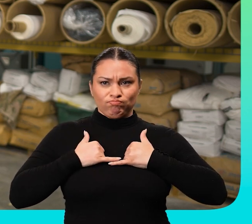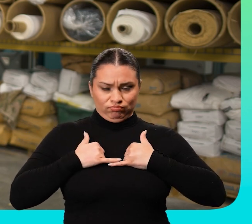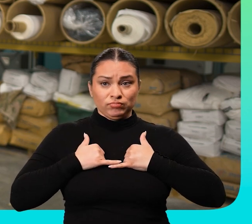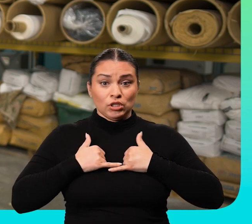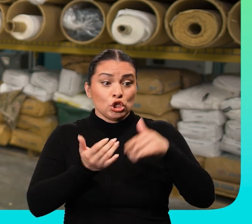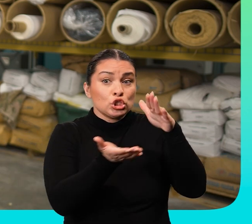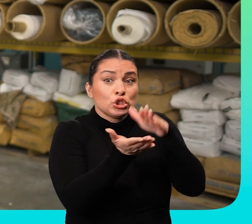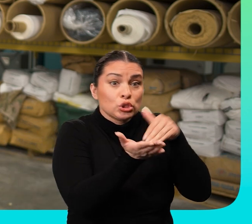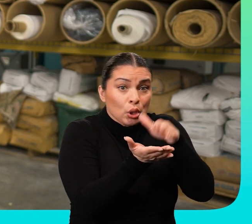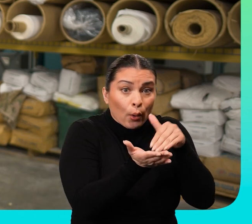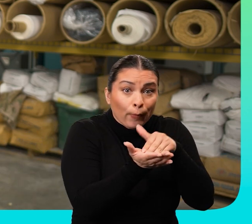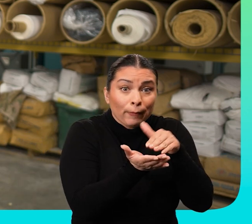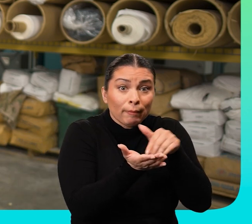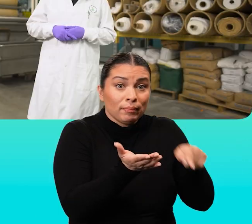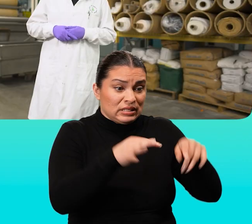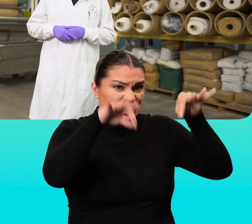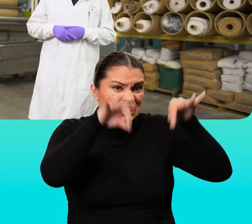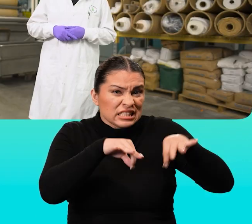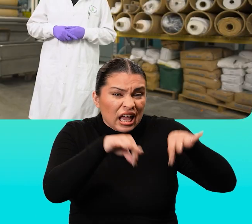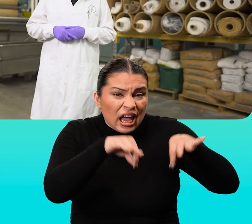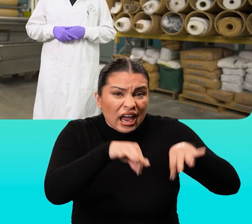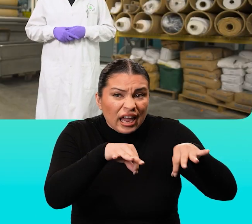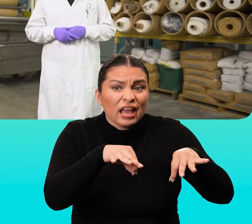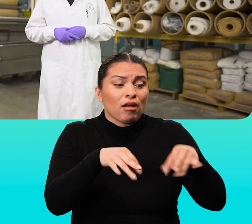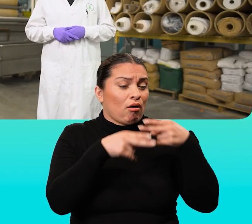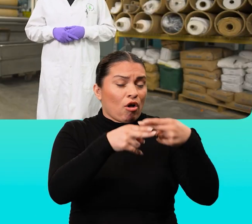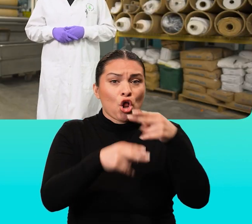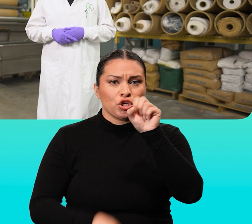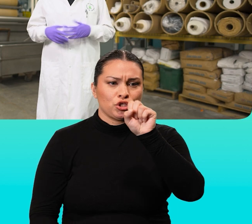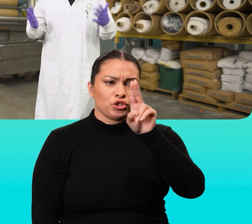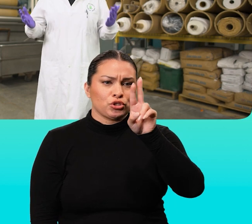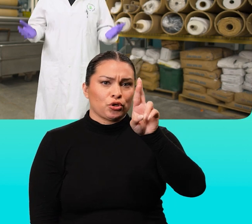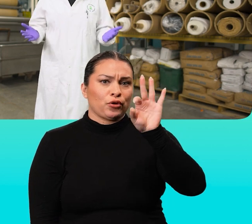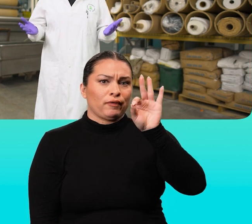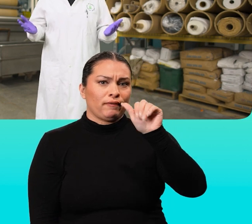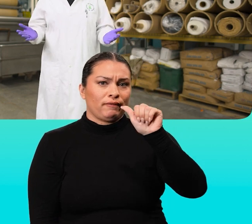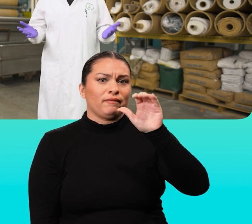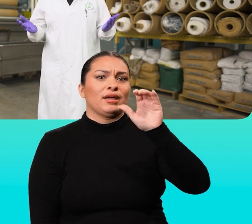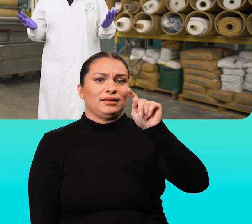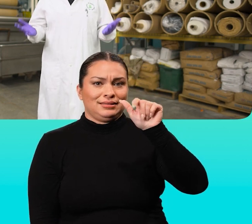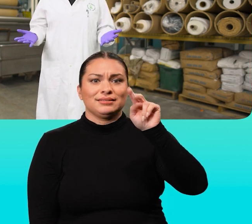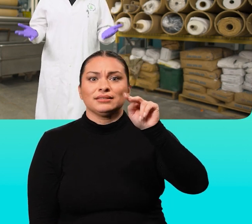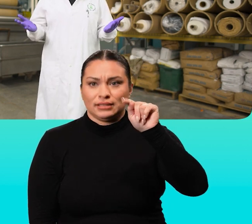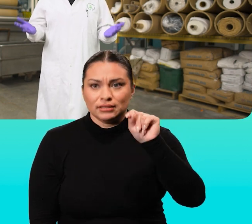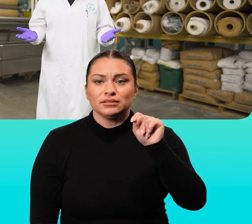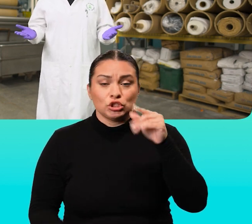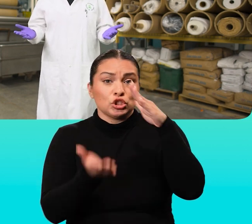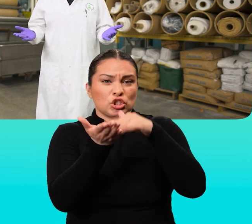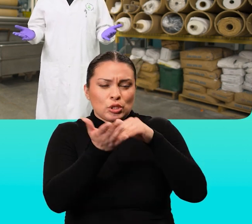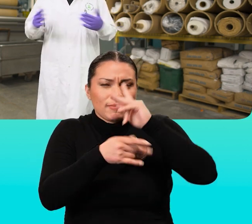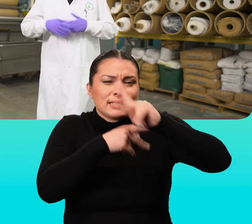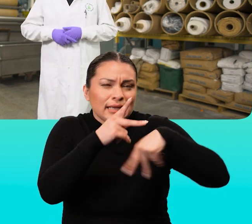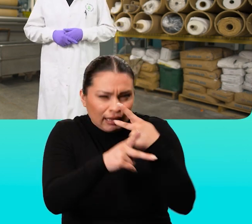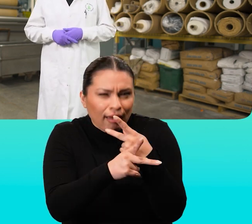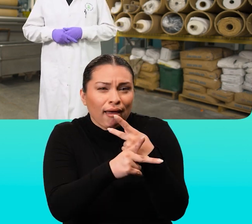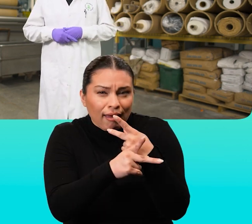We use soap to dye our textiles, but we typically call it a surfactant instead. Soap is actually a type of surfactant.